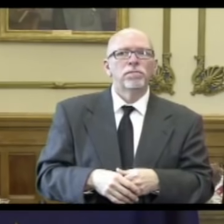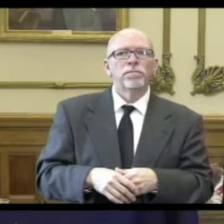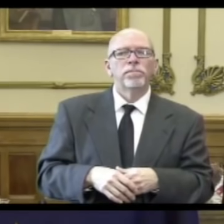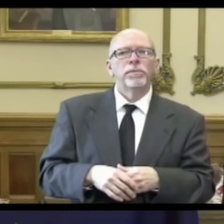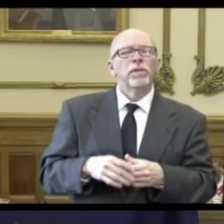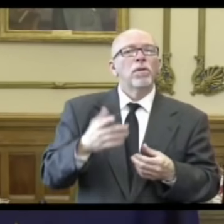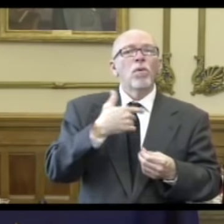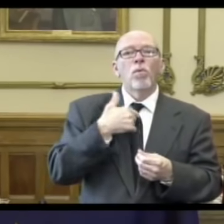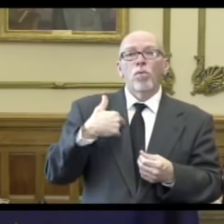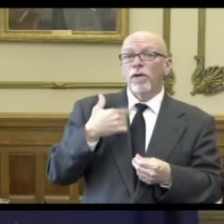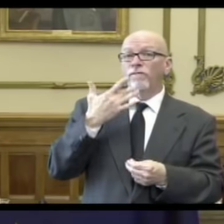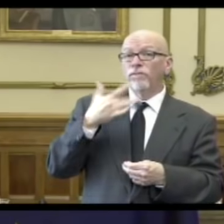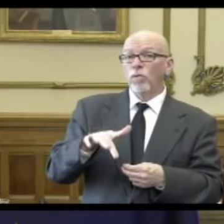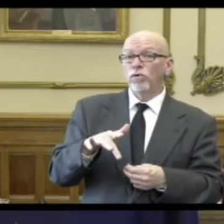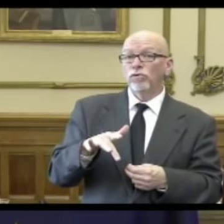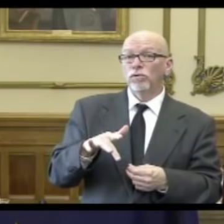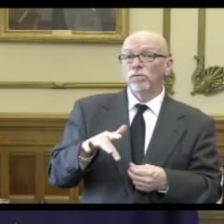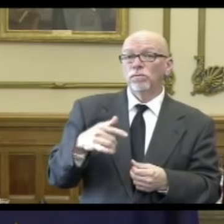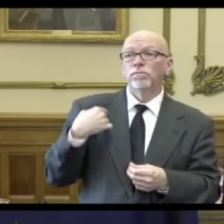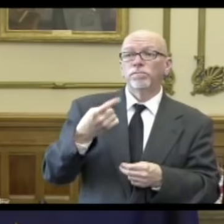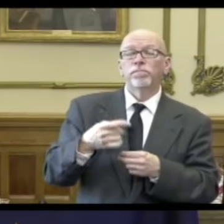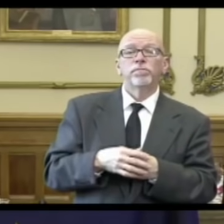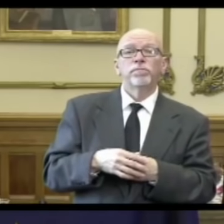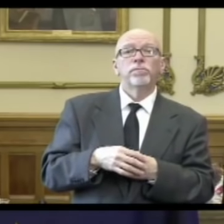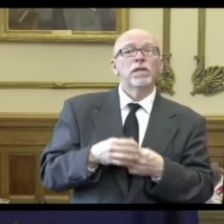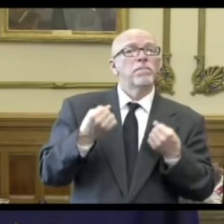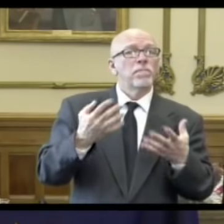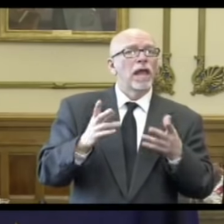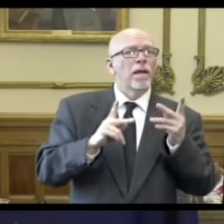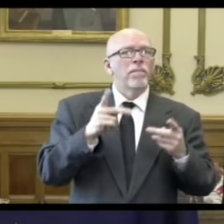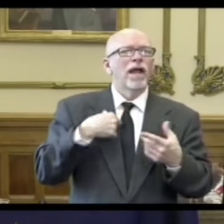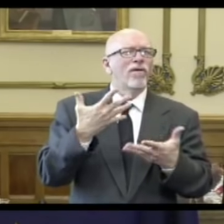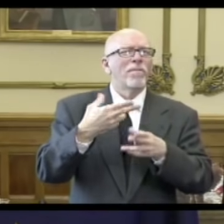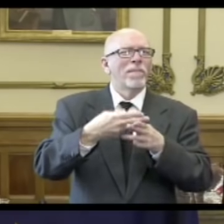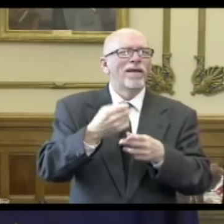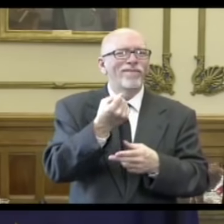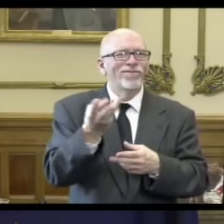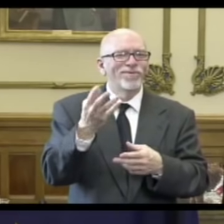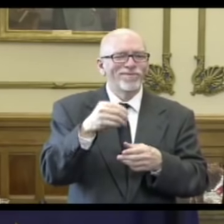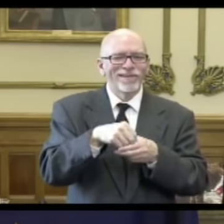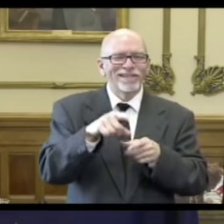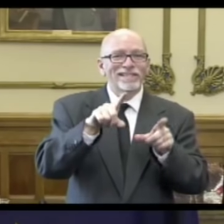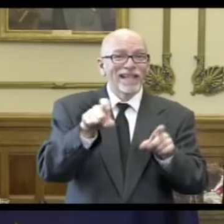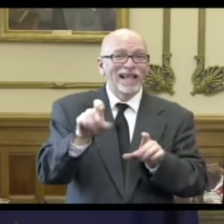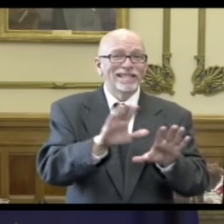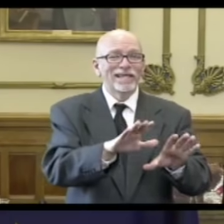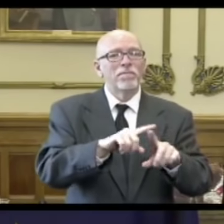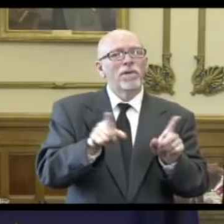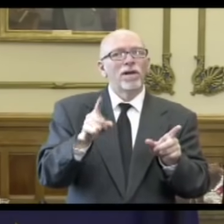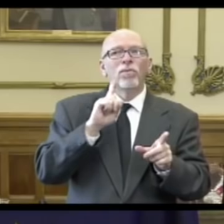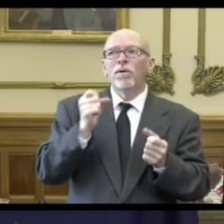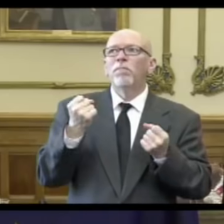WE ASKED PEOPLE TO CHANGE THEIR BEHAVIOR TO CHANGE THERE